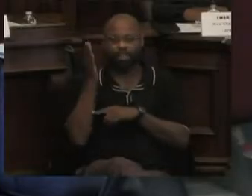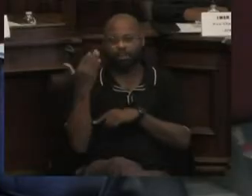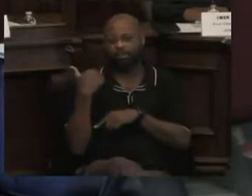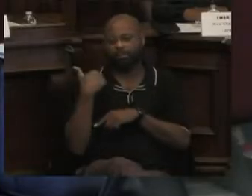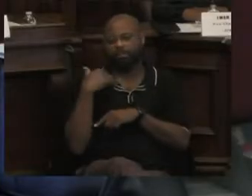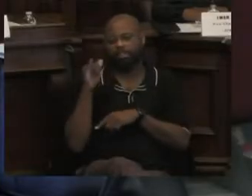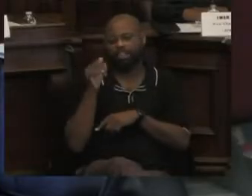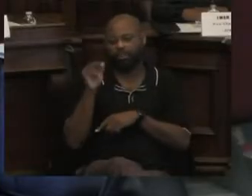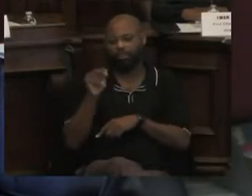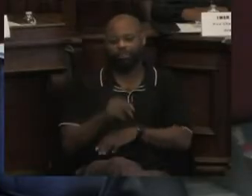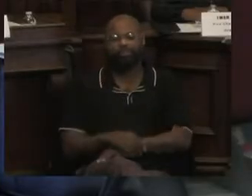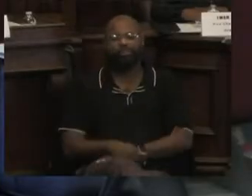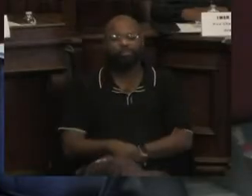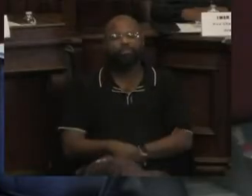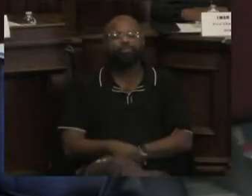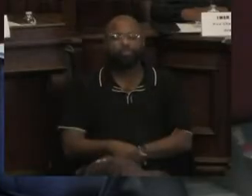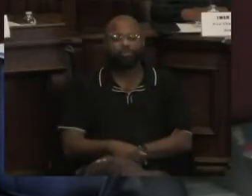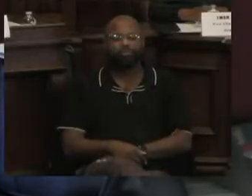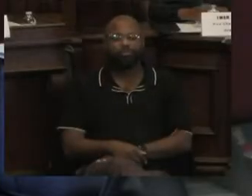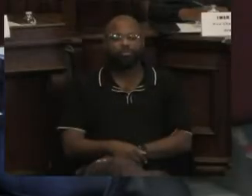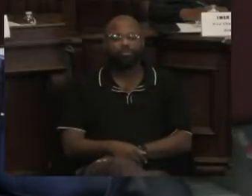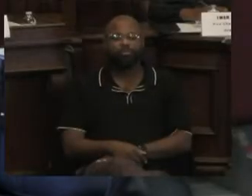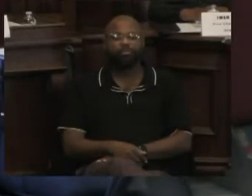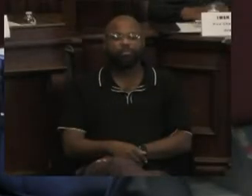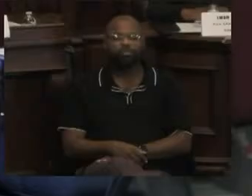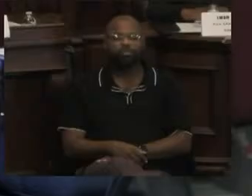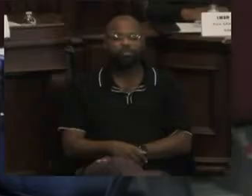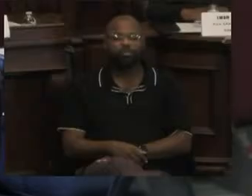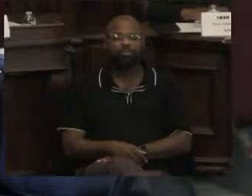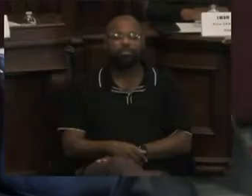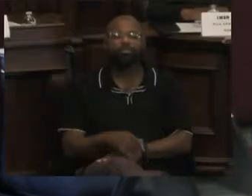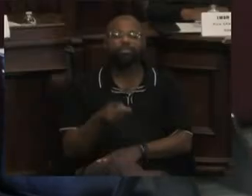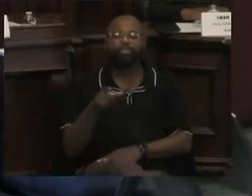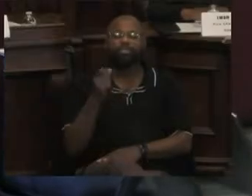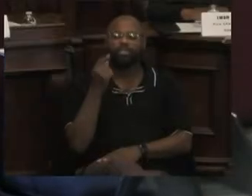effectiveness of surveillance technology. This came out of my